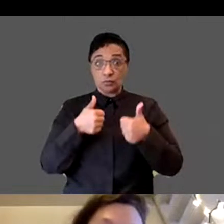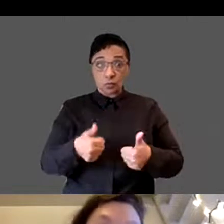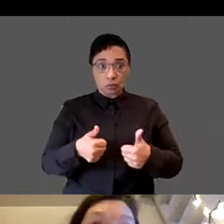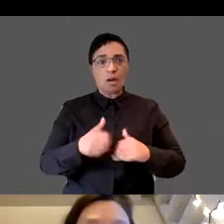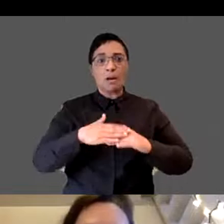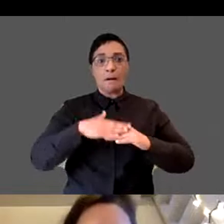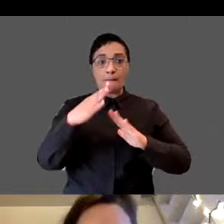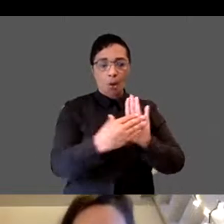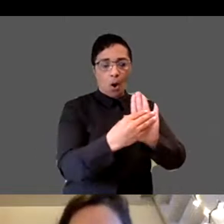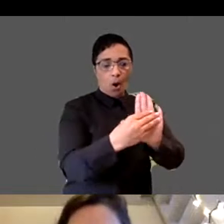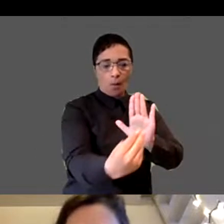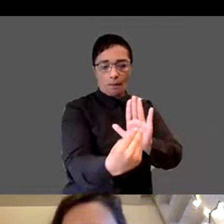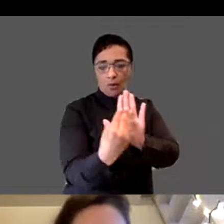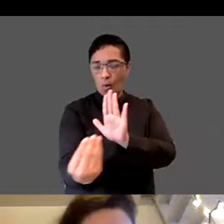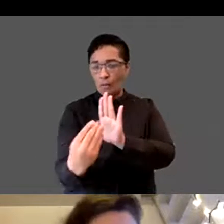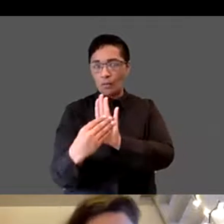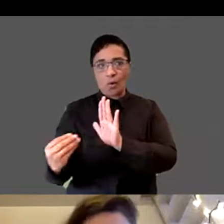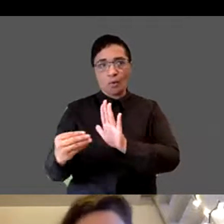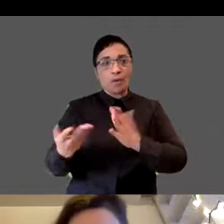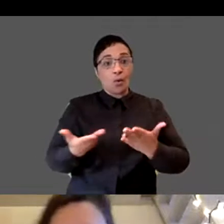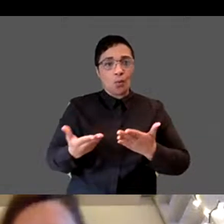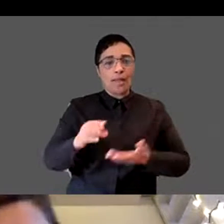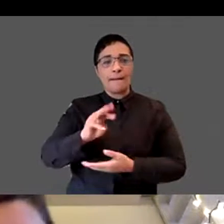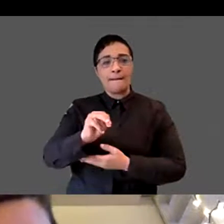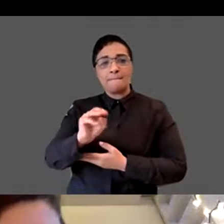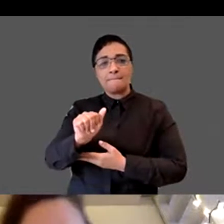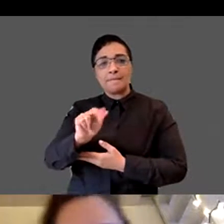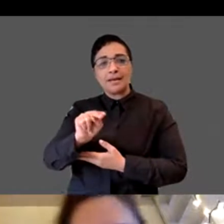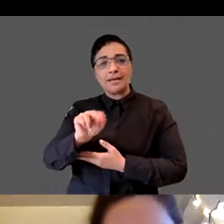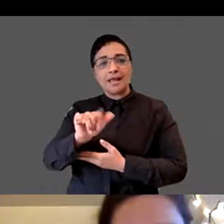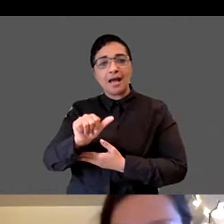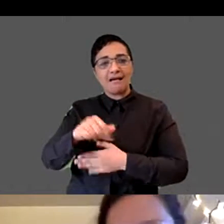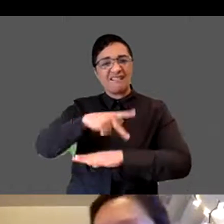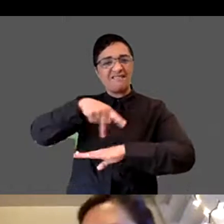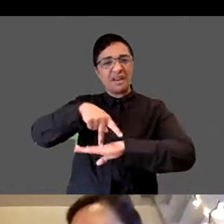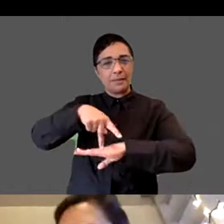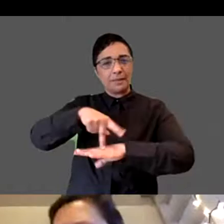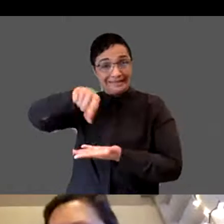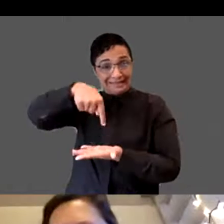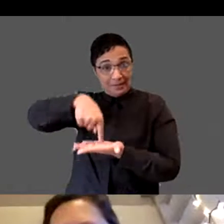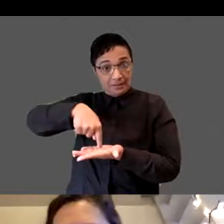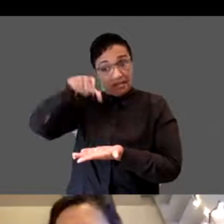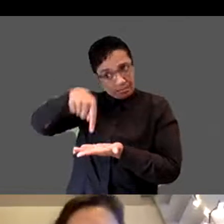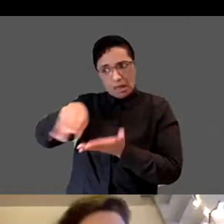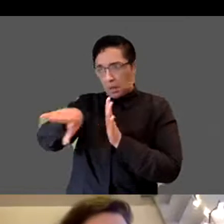being replicated around Manila in different towns. So, that's, I think, a wonderful local example.